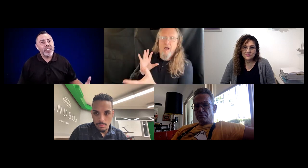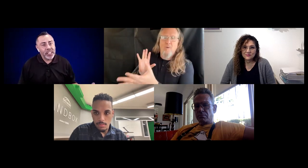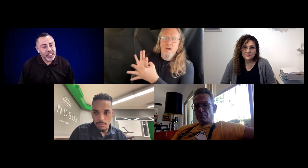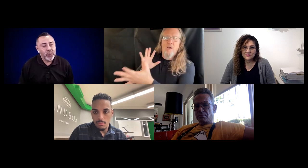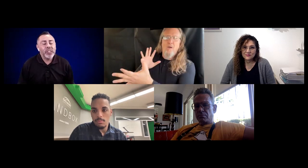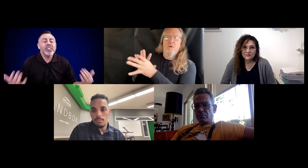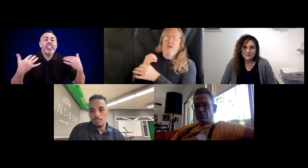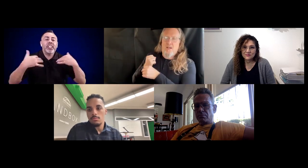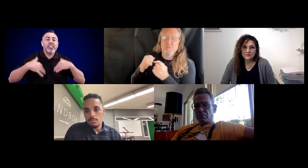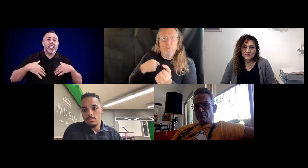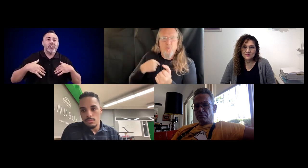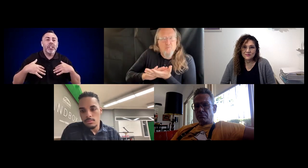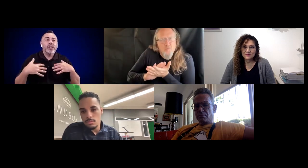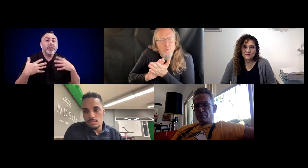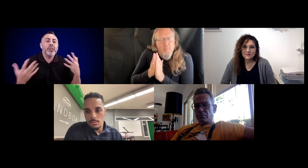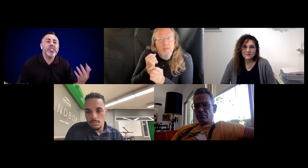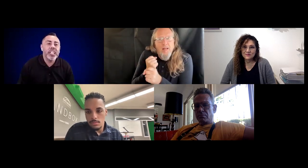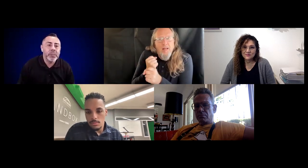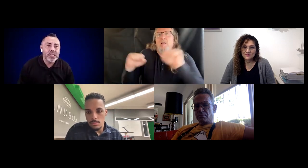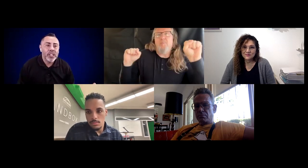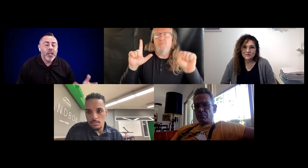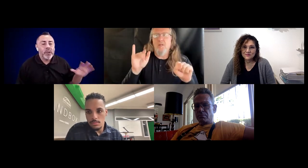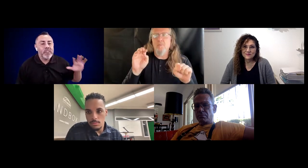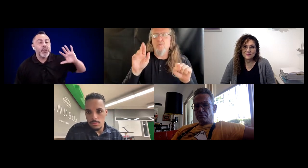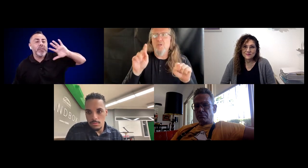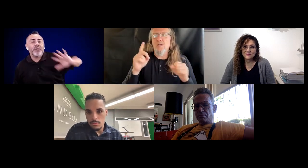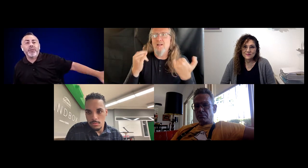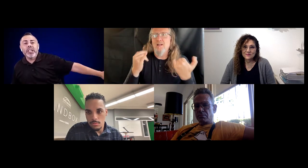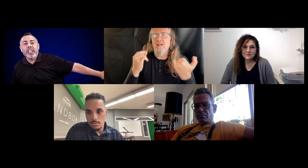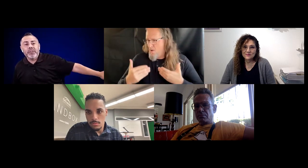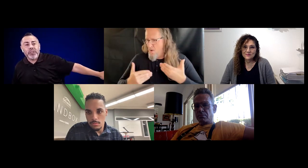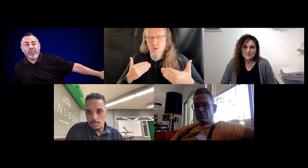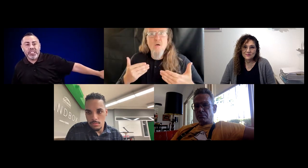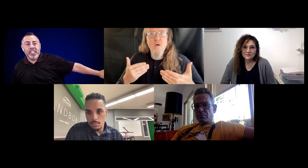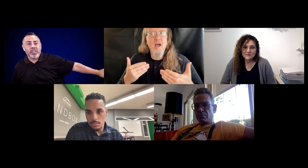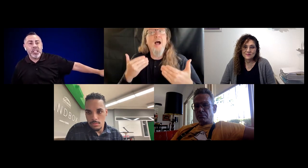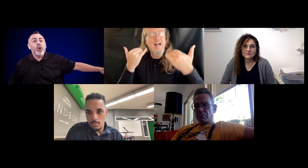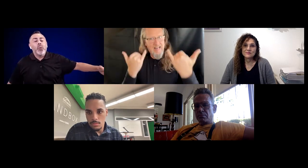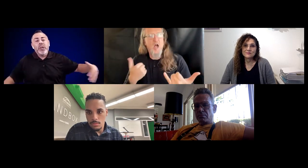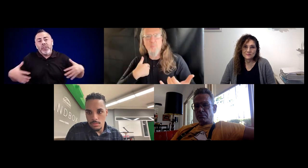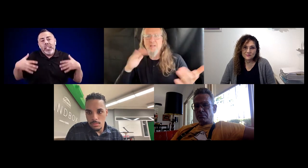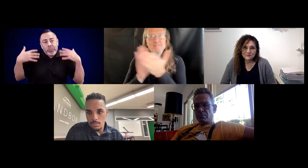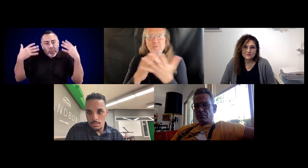We don't see ourselves through those stigmas. We've broken free from the stigma we've liberated.